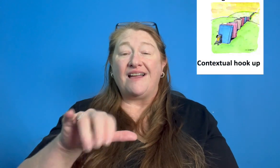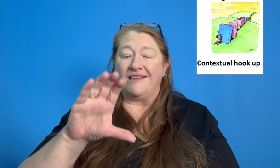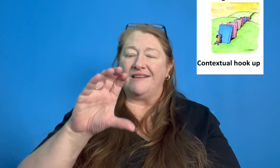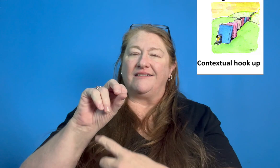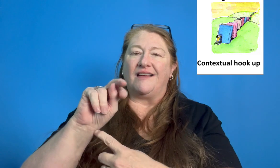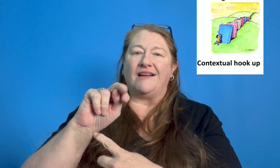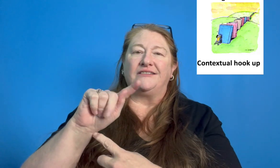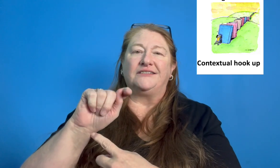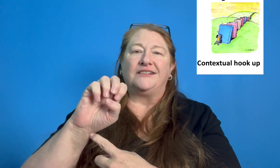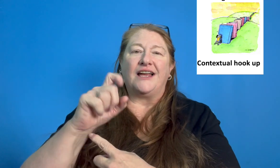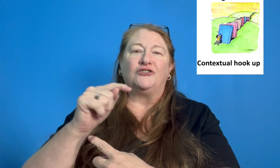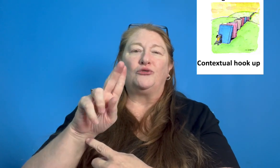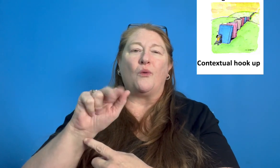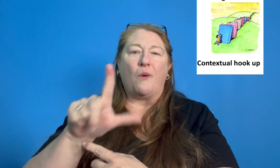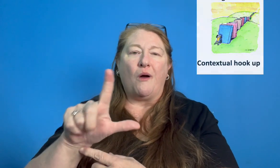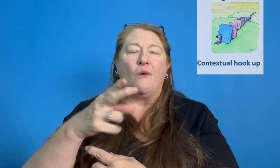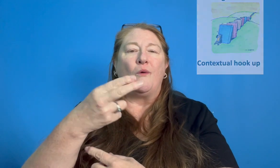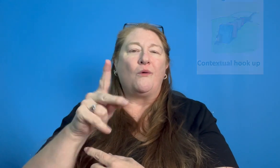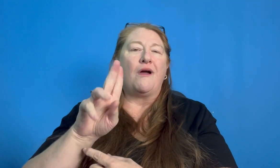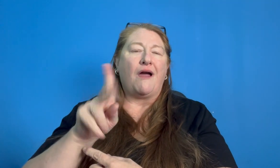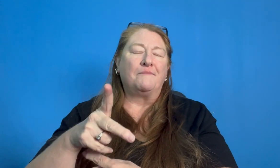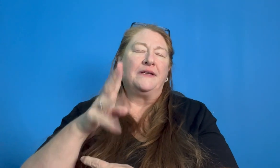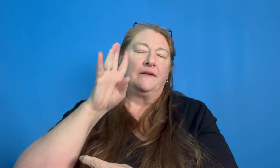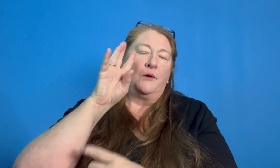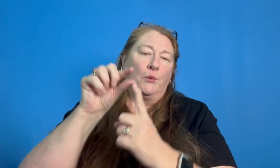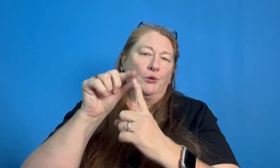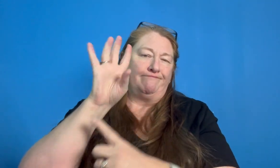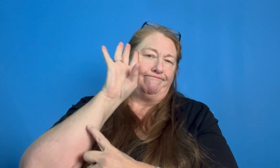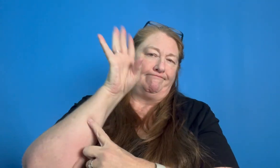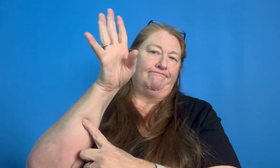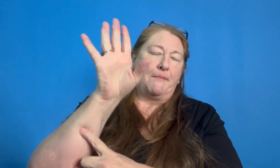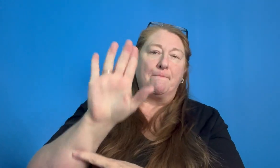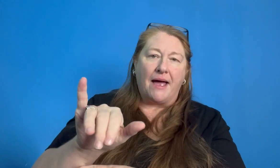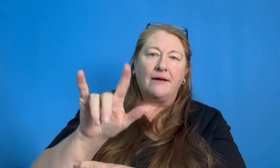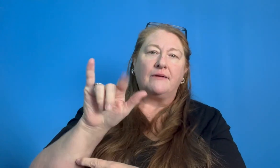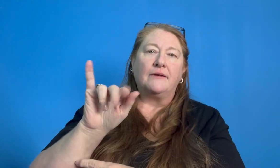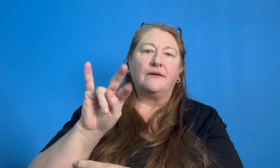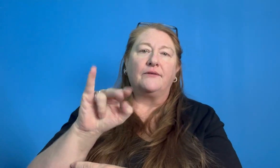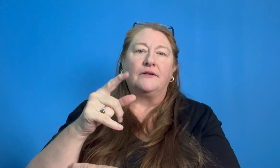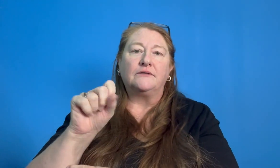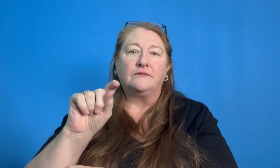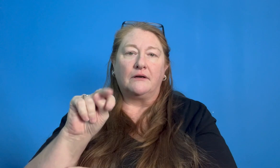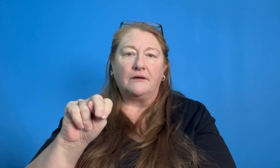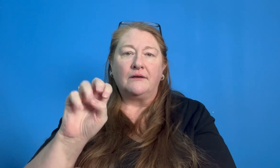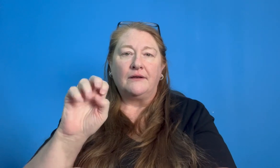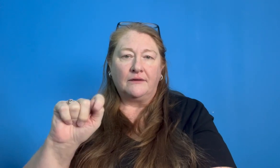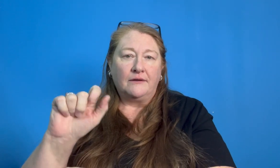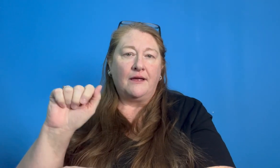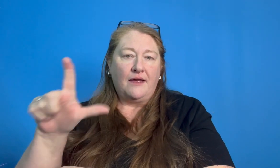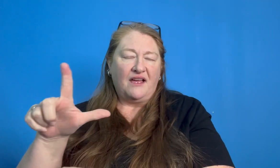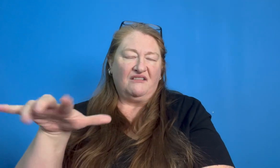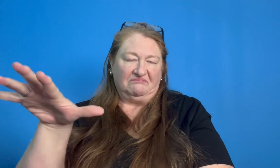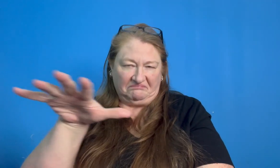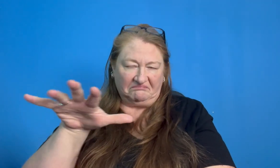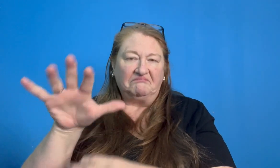Contextual hook up - this is a technique that Livingston et al